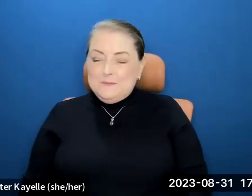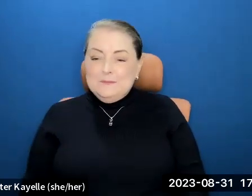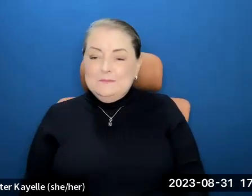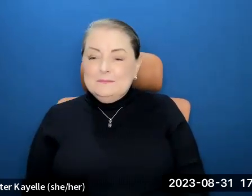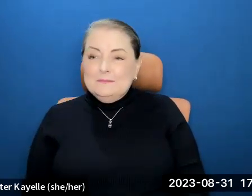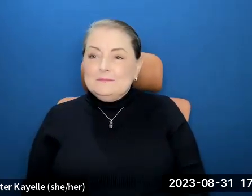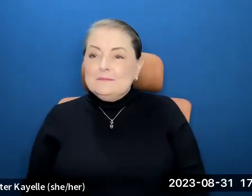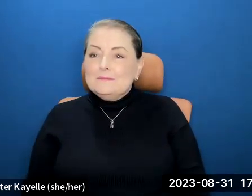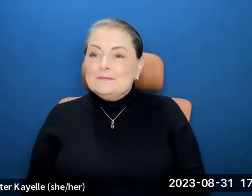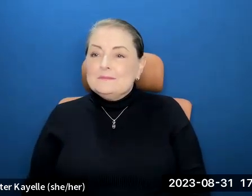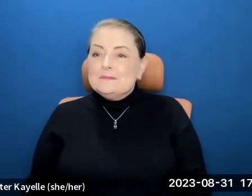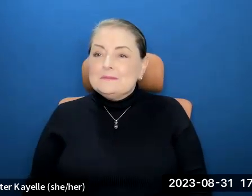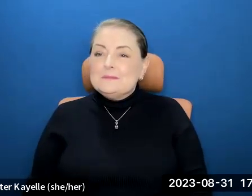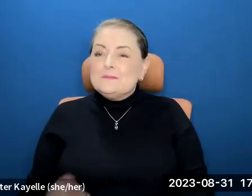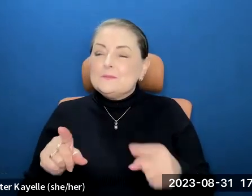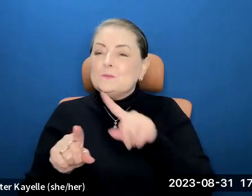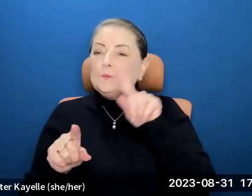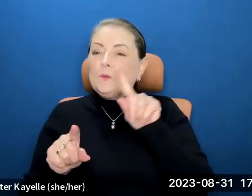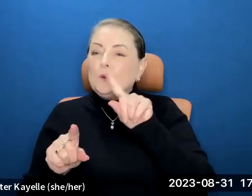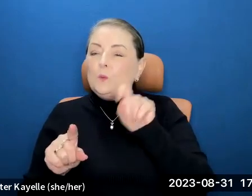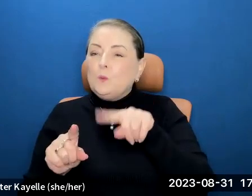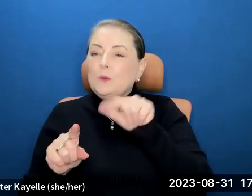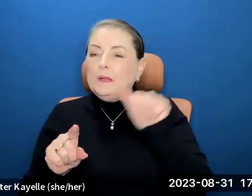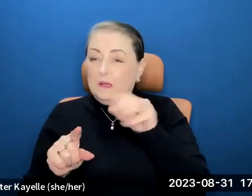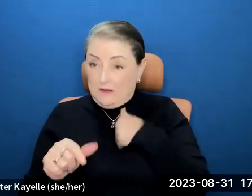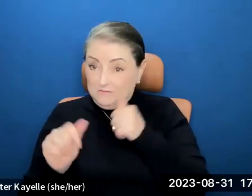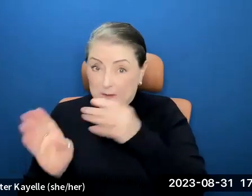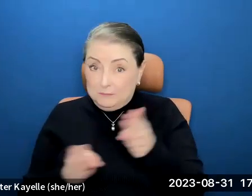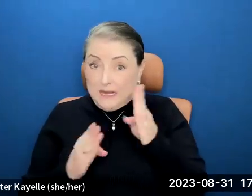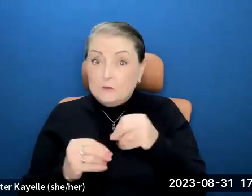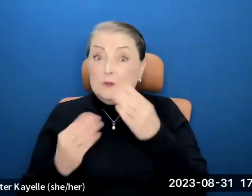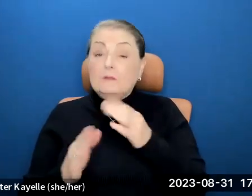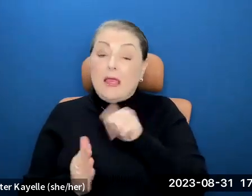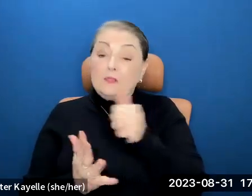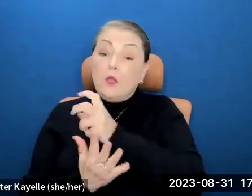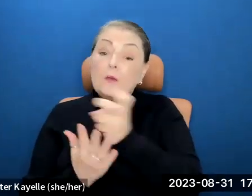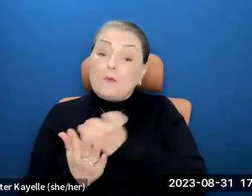um I do see a question in the Q a are there plans to explore alternative Pathways to licensure that